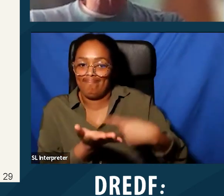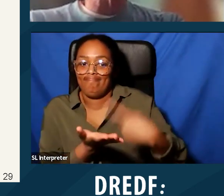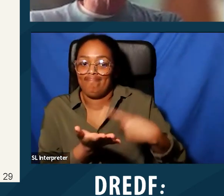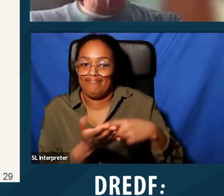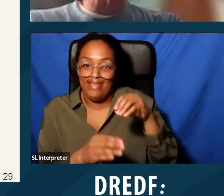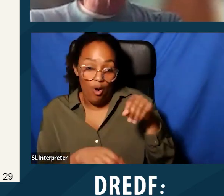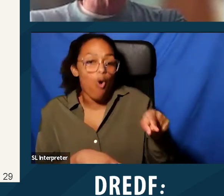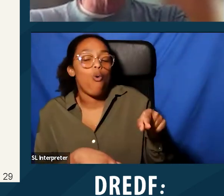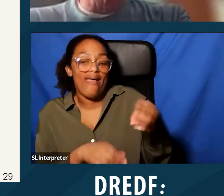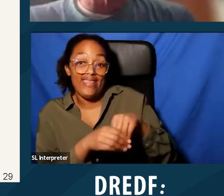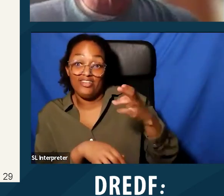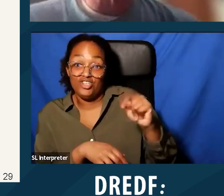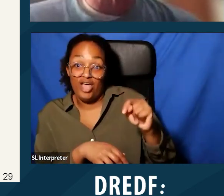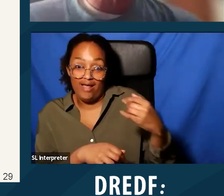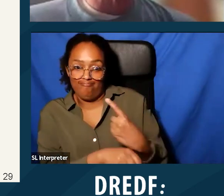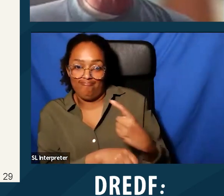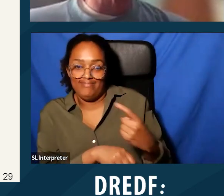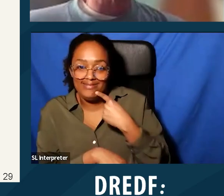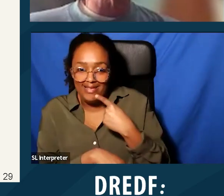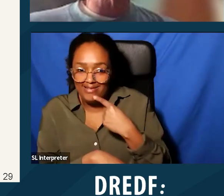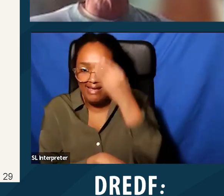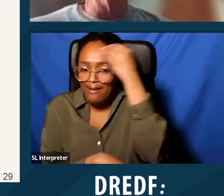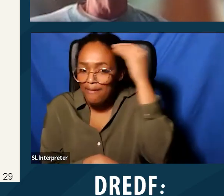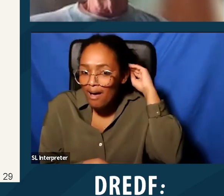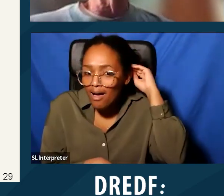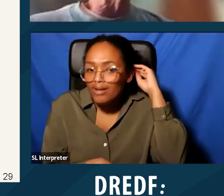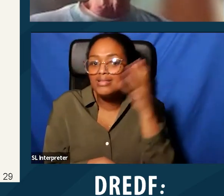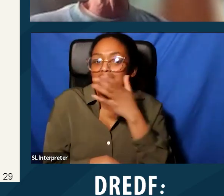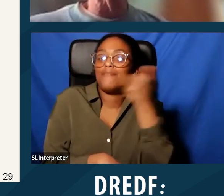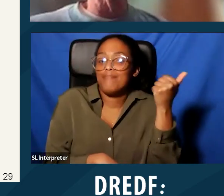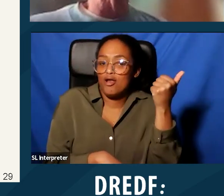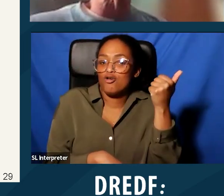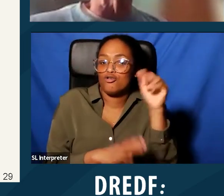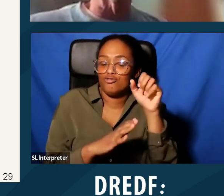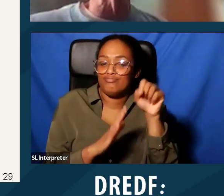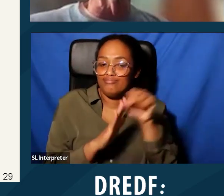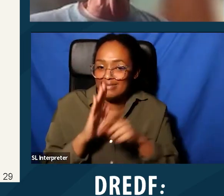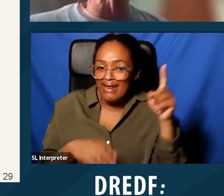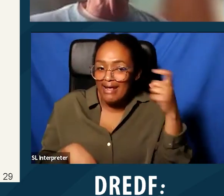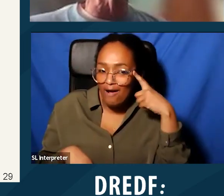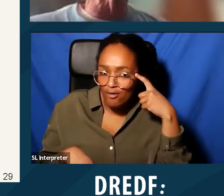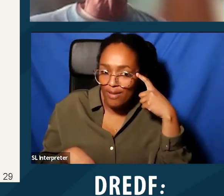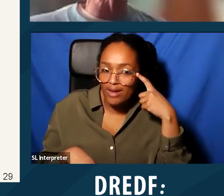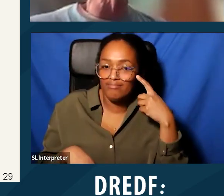plus people, volunteer, pay taxes, do all sorts of things in the community that we benefit from.